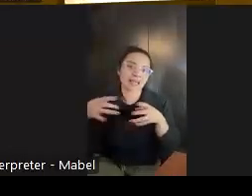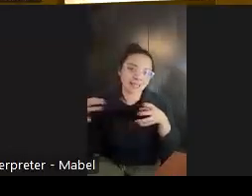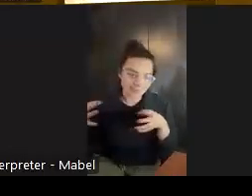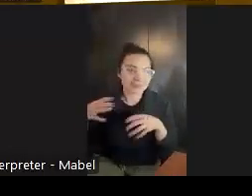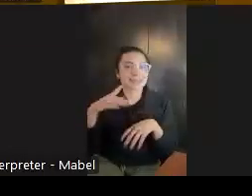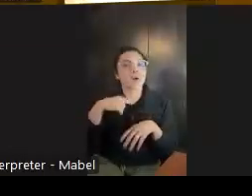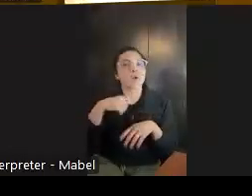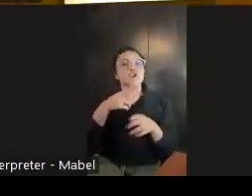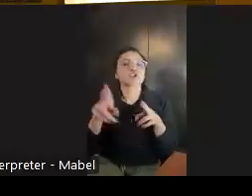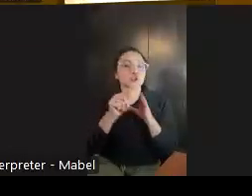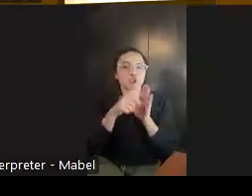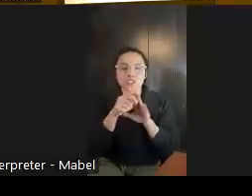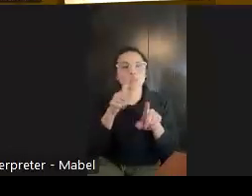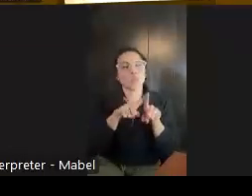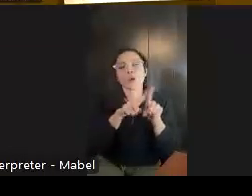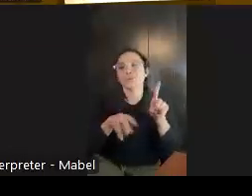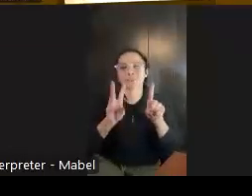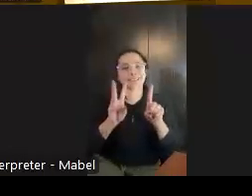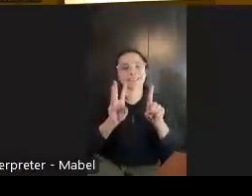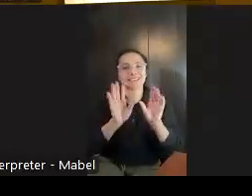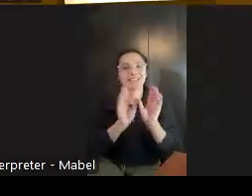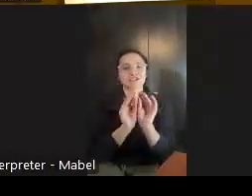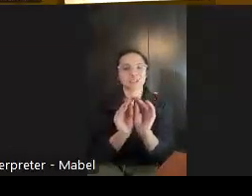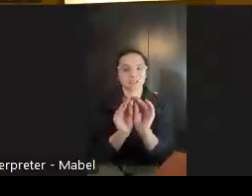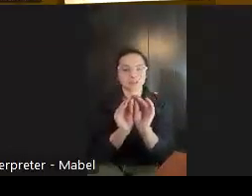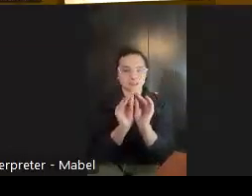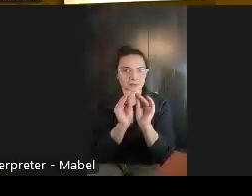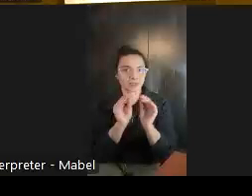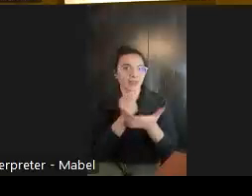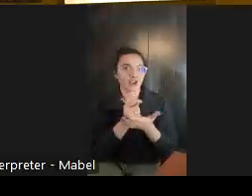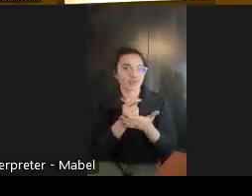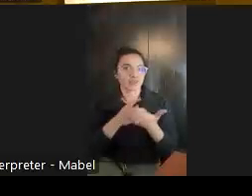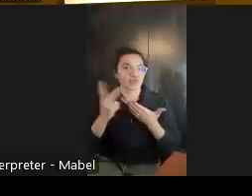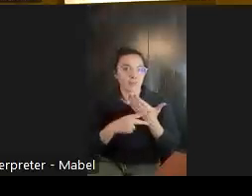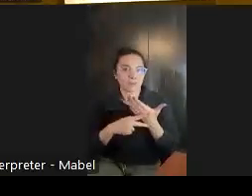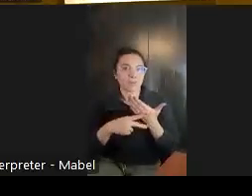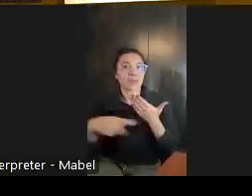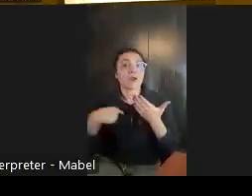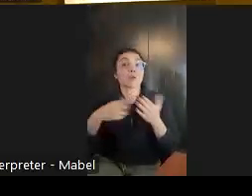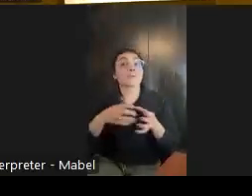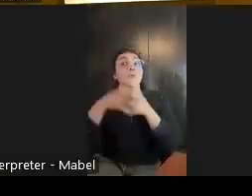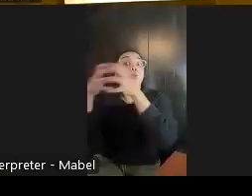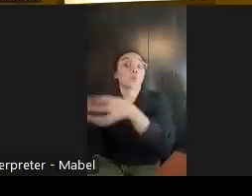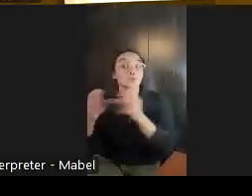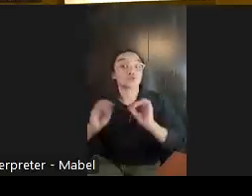session Therapy Program that has expanded since the move to brighter days so we've expanded our